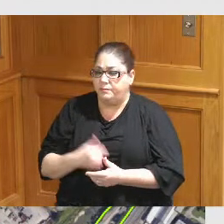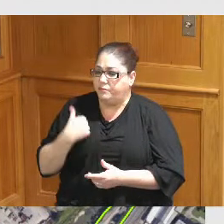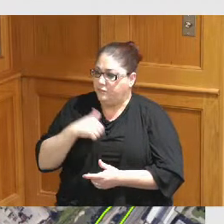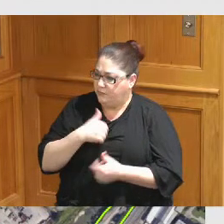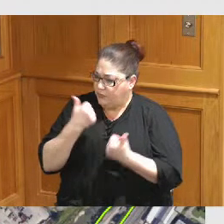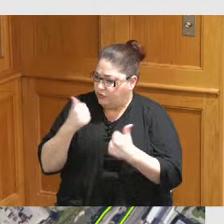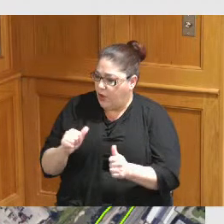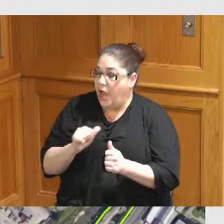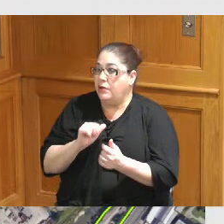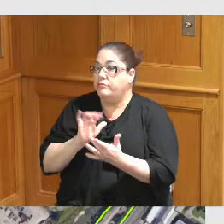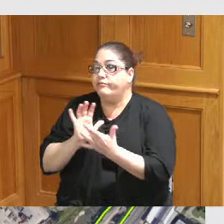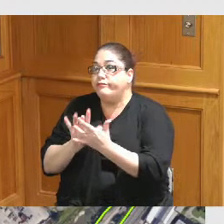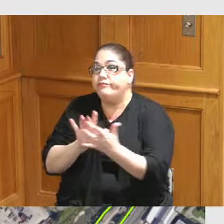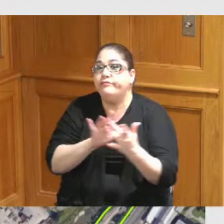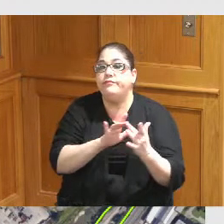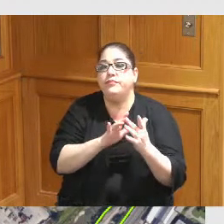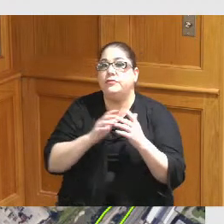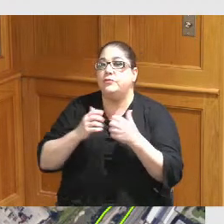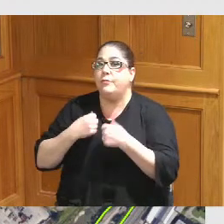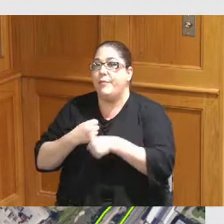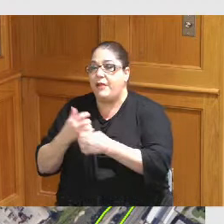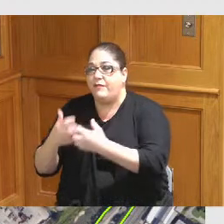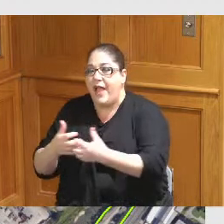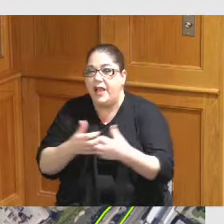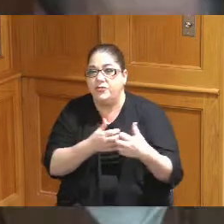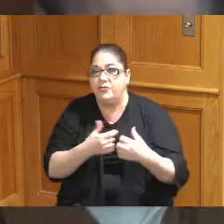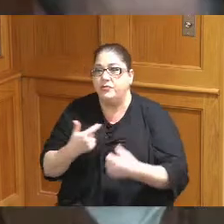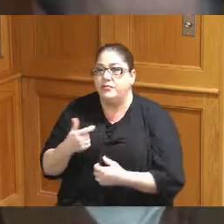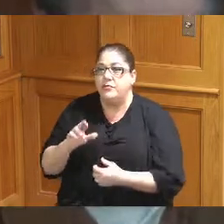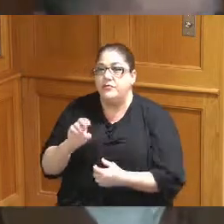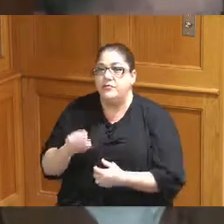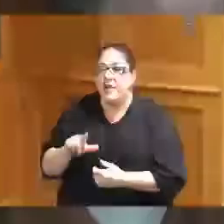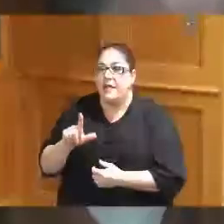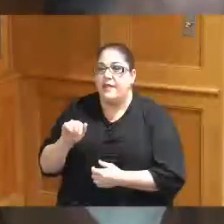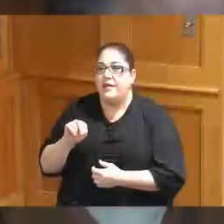reach out to some of the manufacturers and Greg landsman was a partner on city council